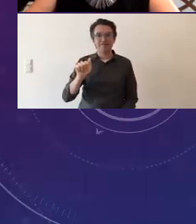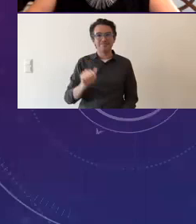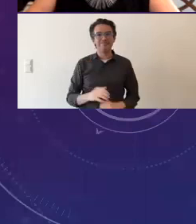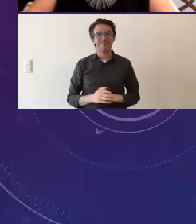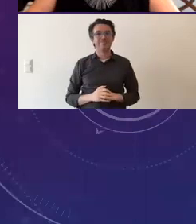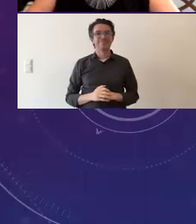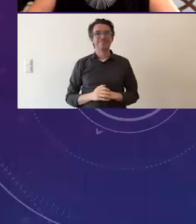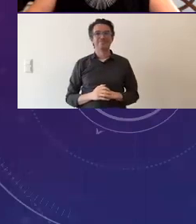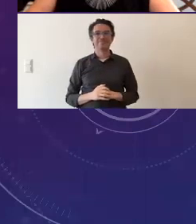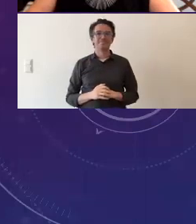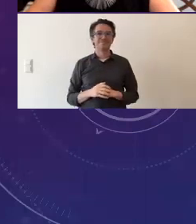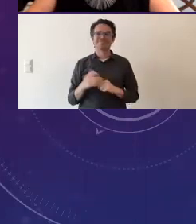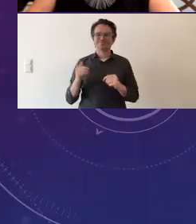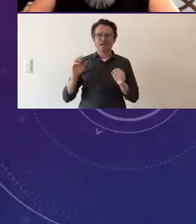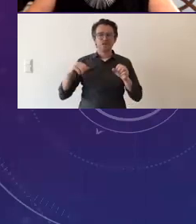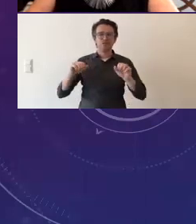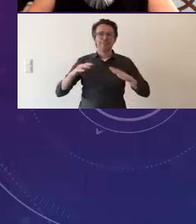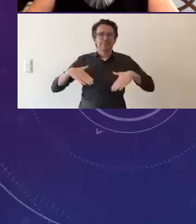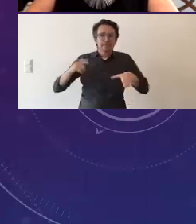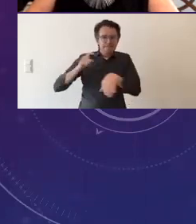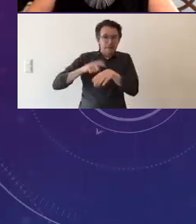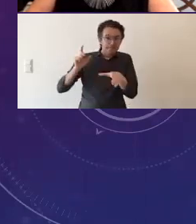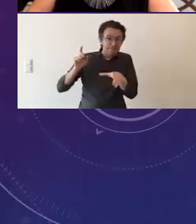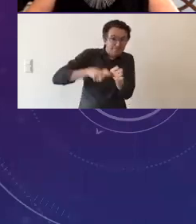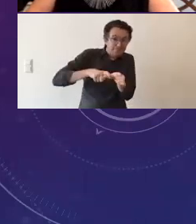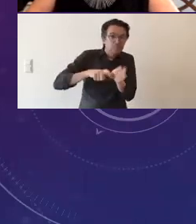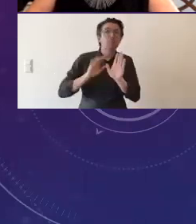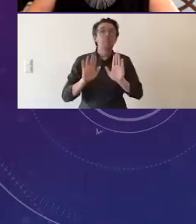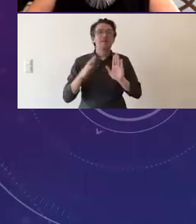these webinars by talking about the accessibility features that we offer so